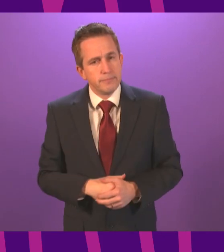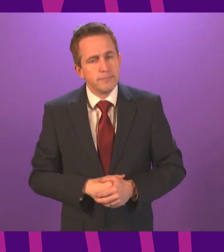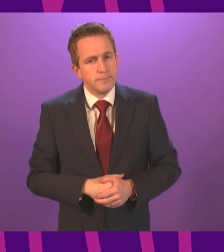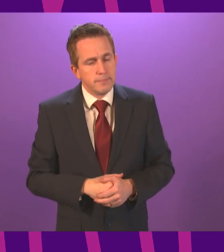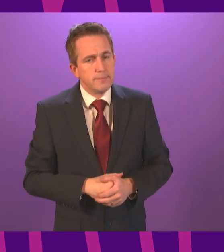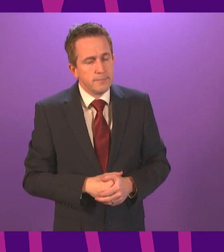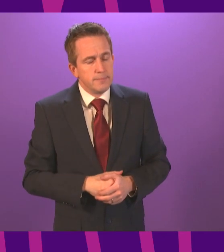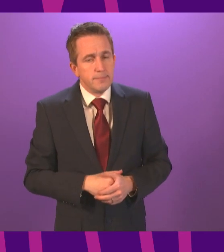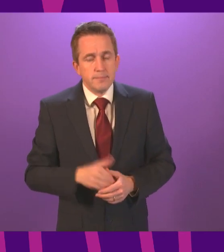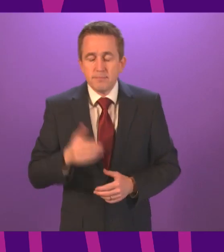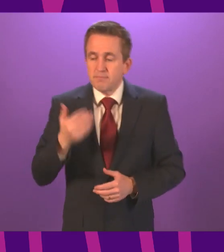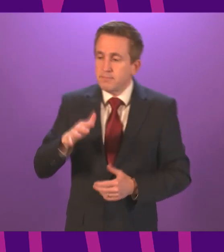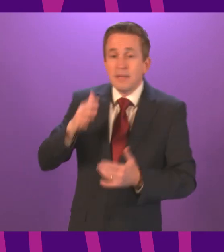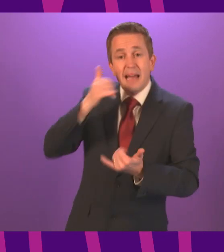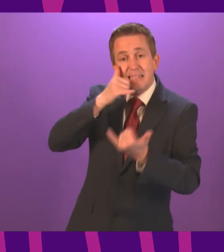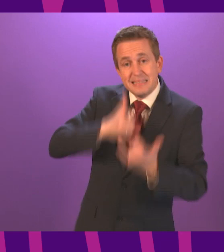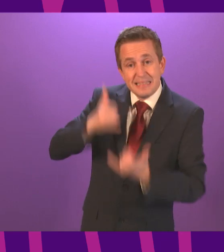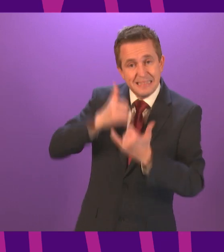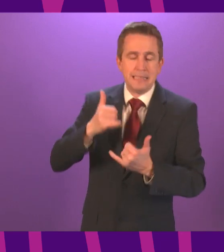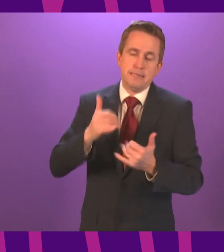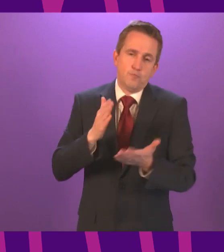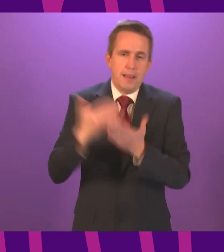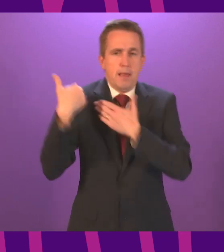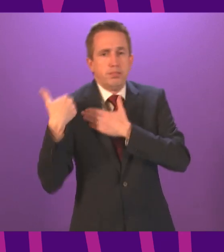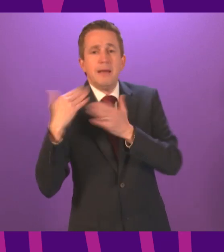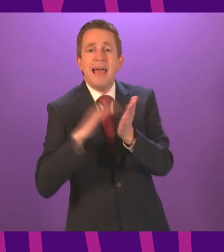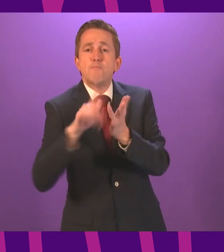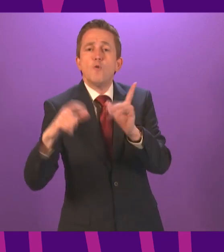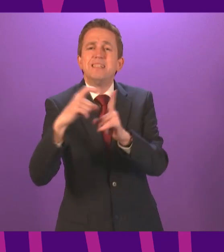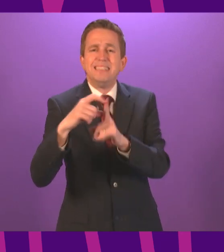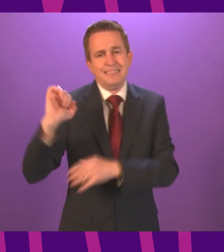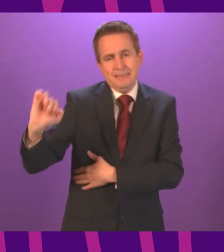be for the Ministry of Defence to decide. We will work with the MOD and if we can facilitate that, we will.